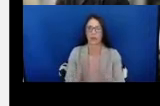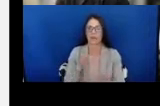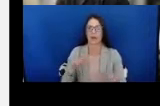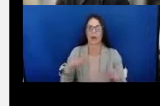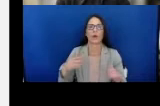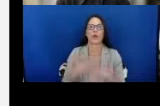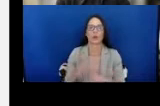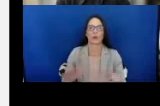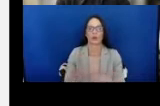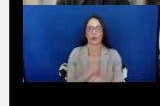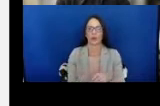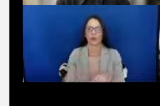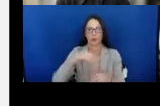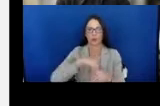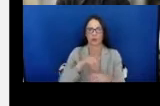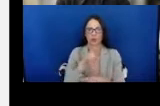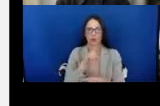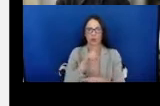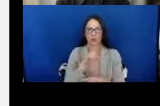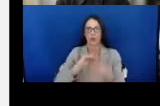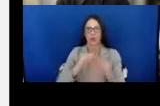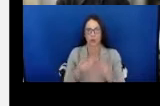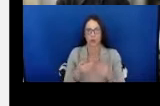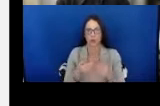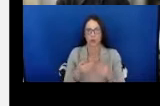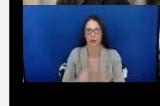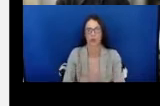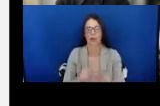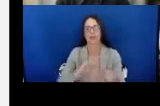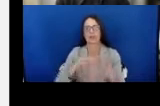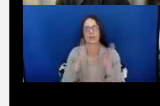disability community and disaster planning. Doing so as argued by the United Nations in